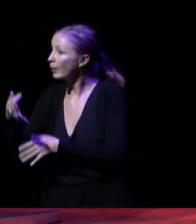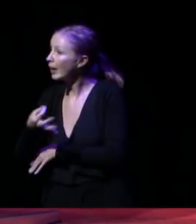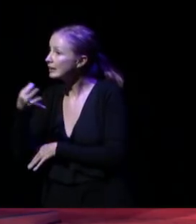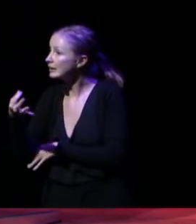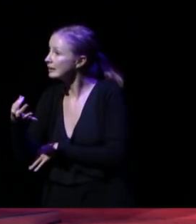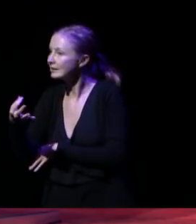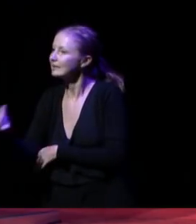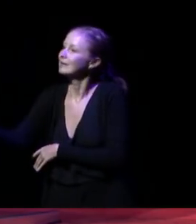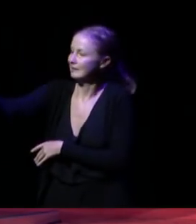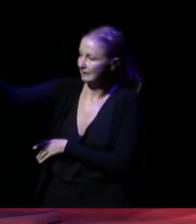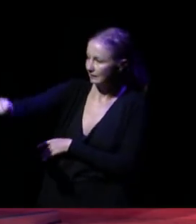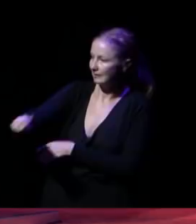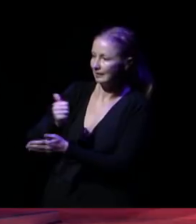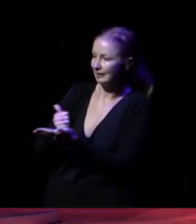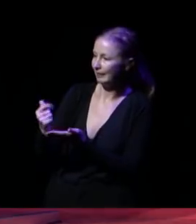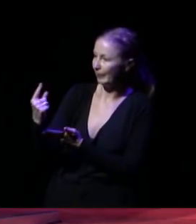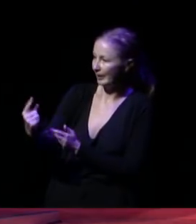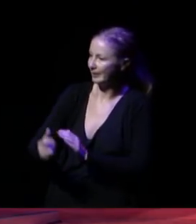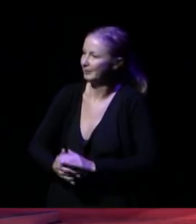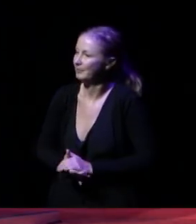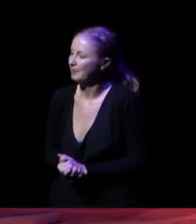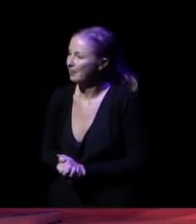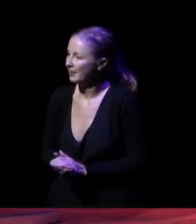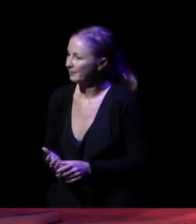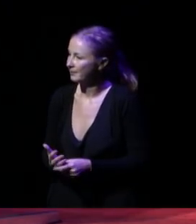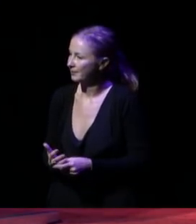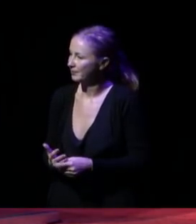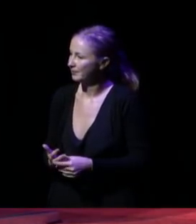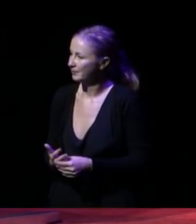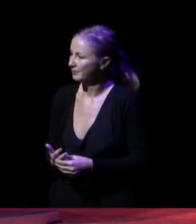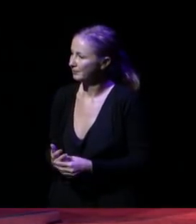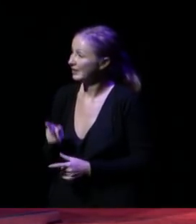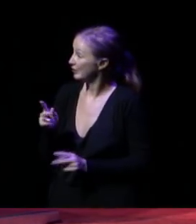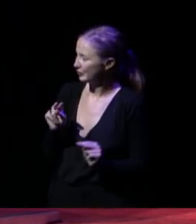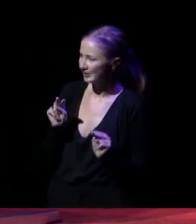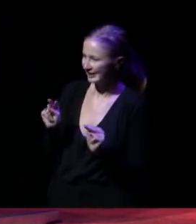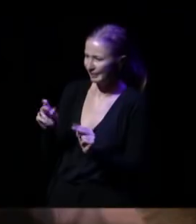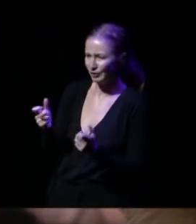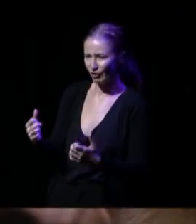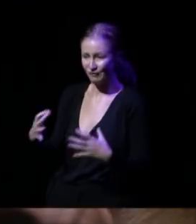Okay, let's go to mic No. 1 again. You seem so free from chemical life,